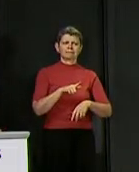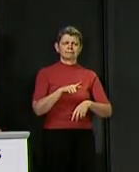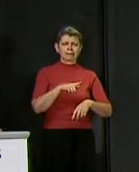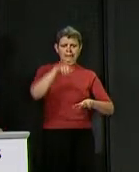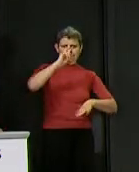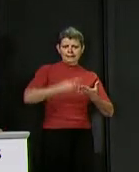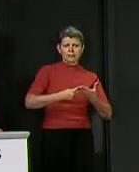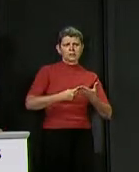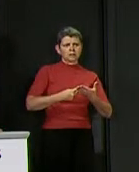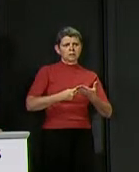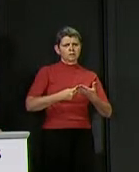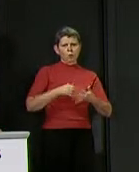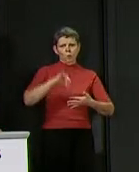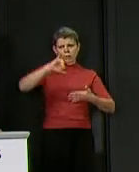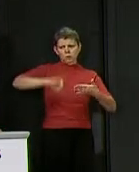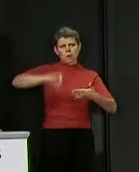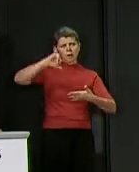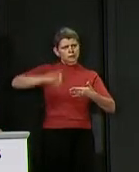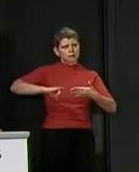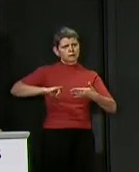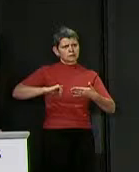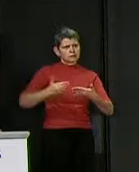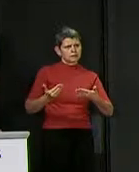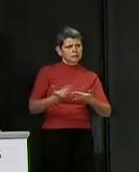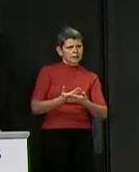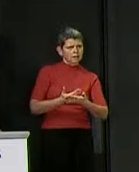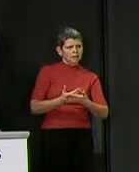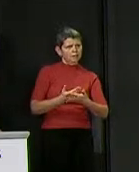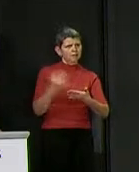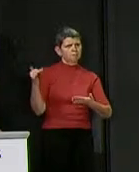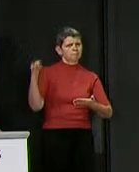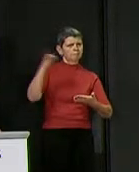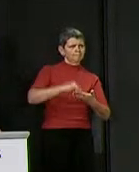those countries, particularly lower risk countries. Would it be your intention then if a decision